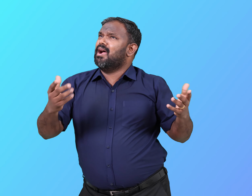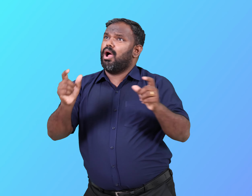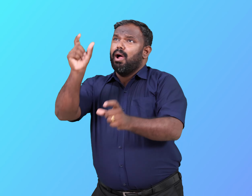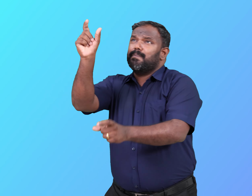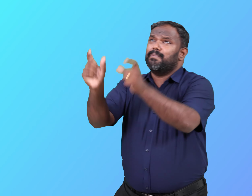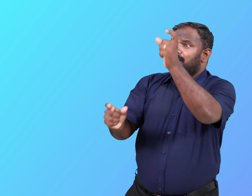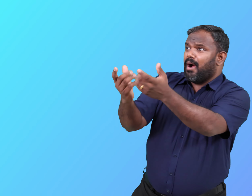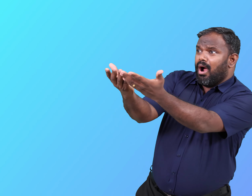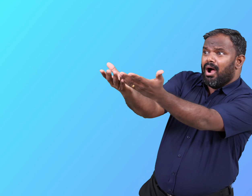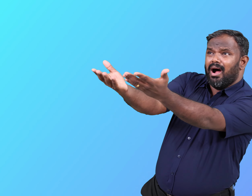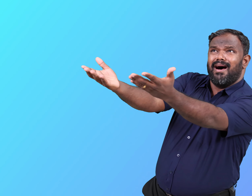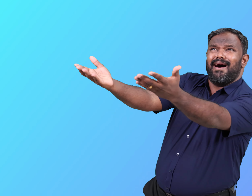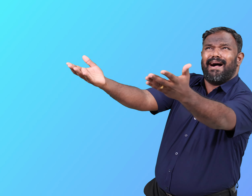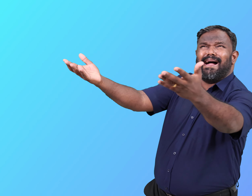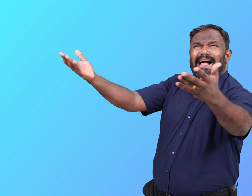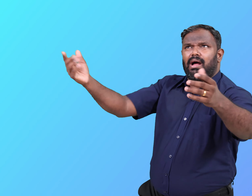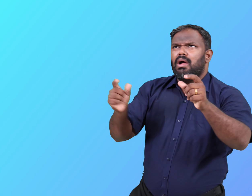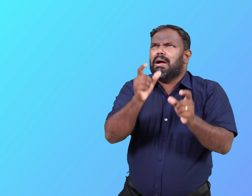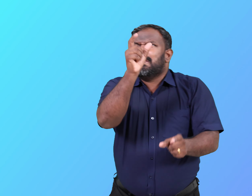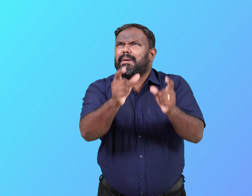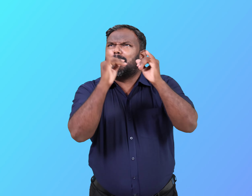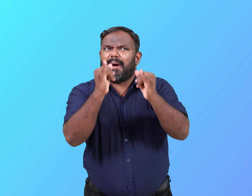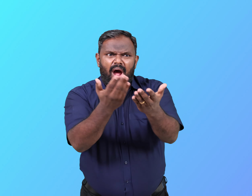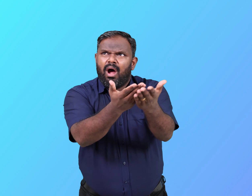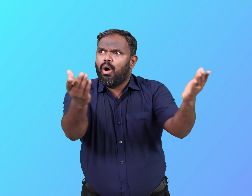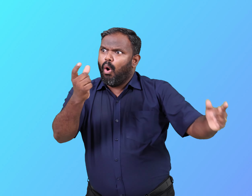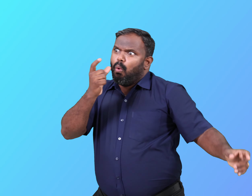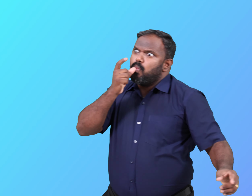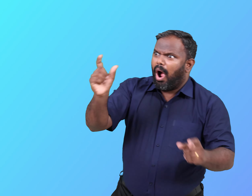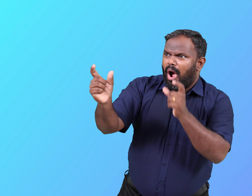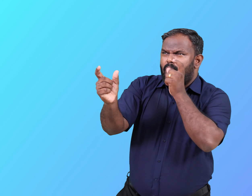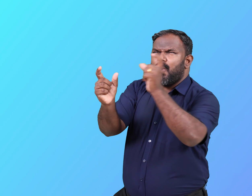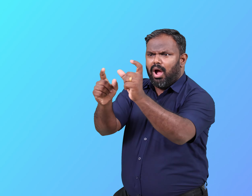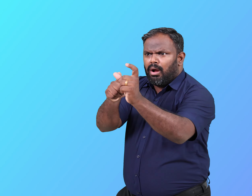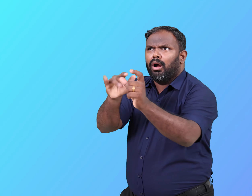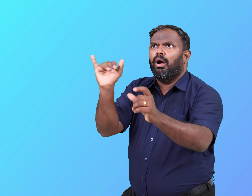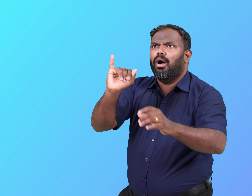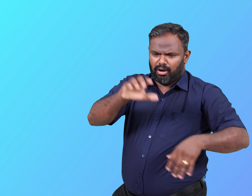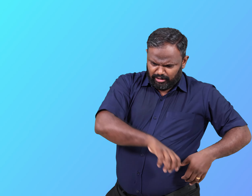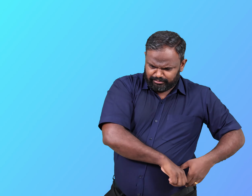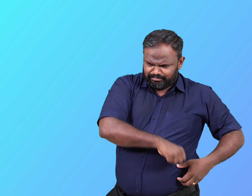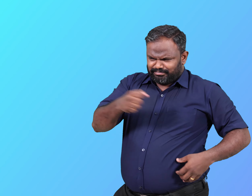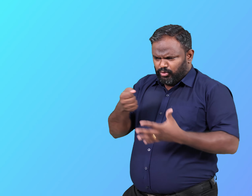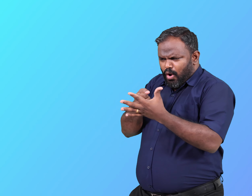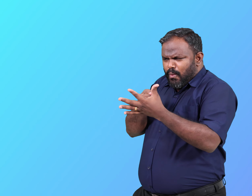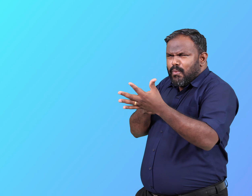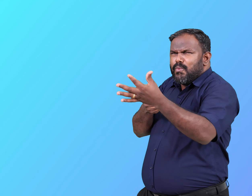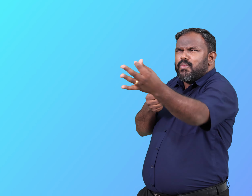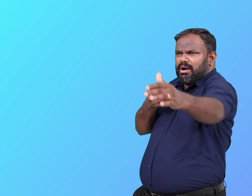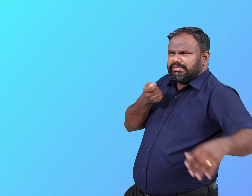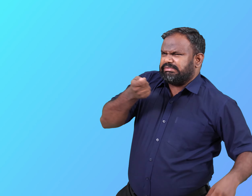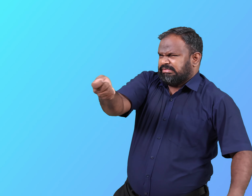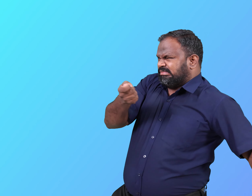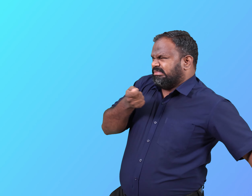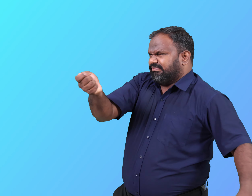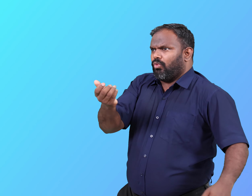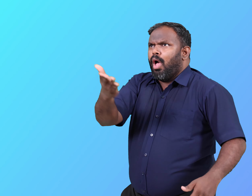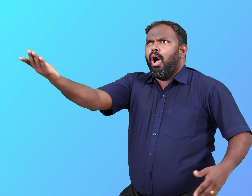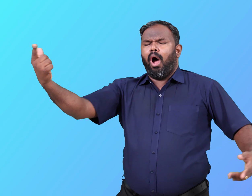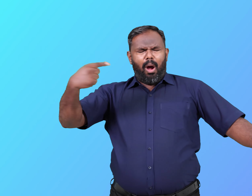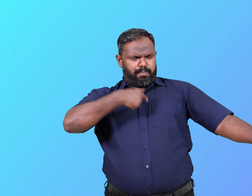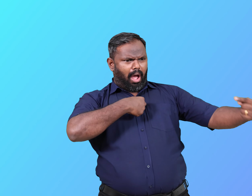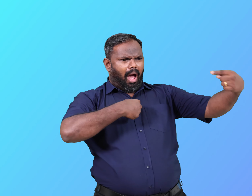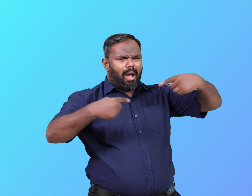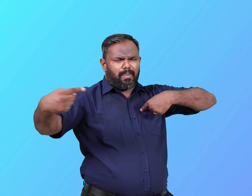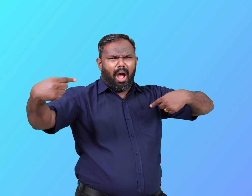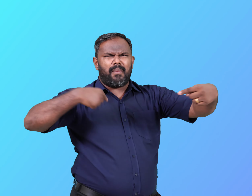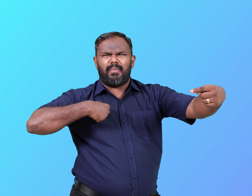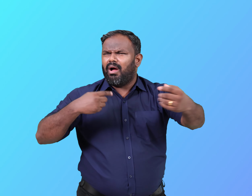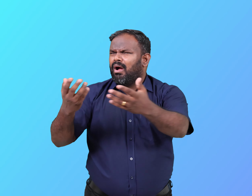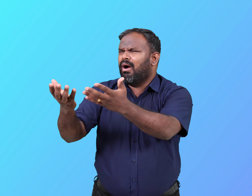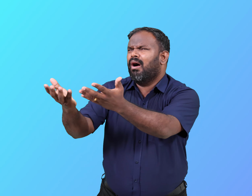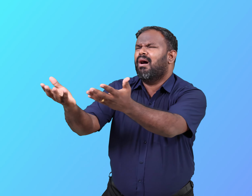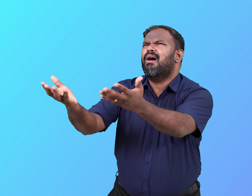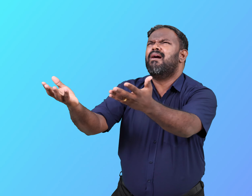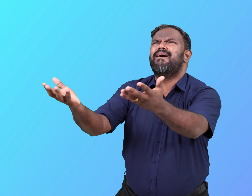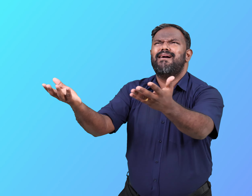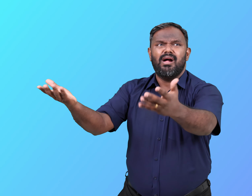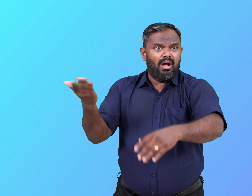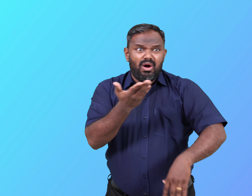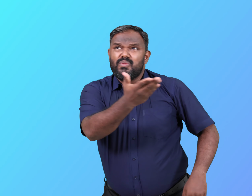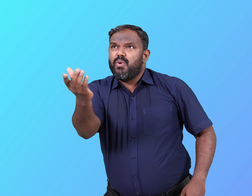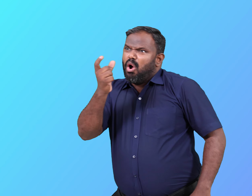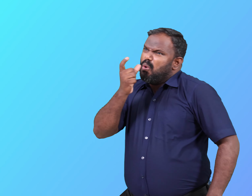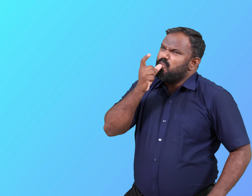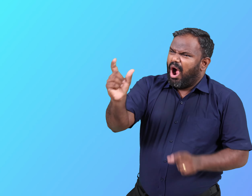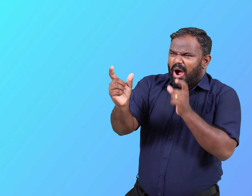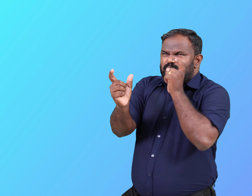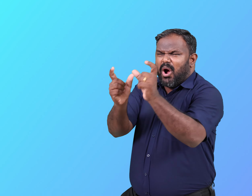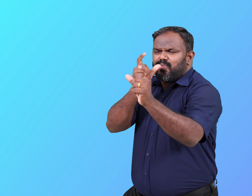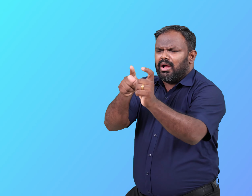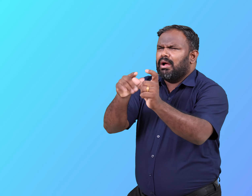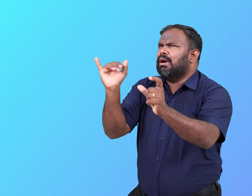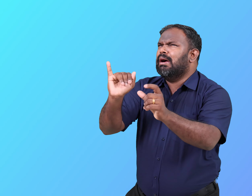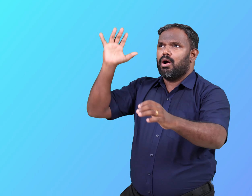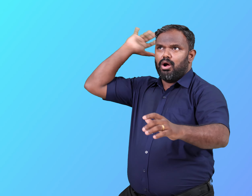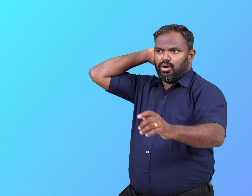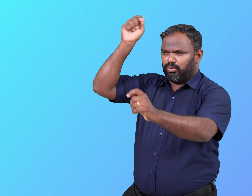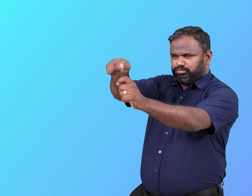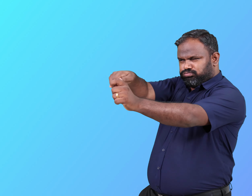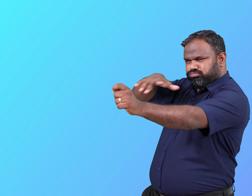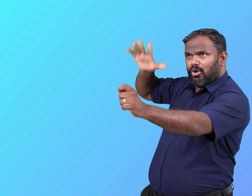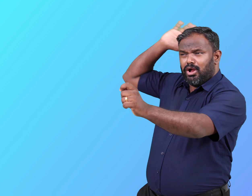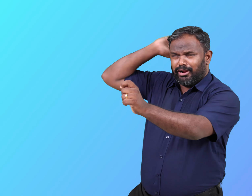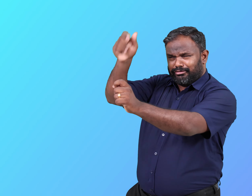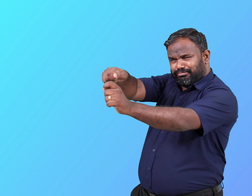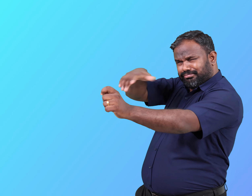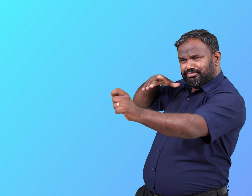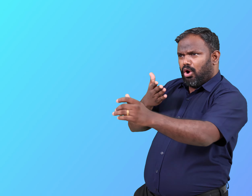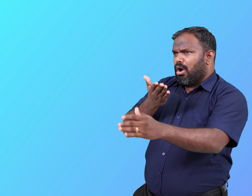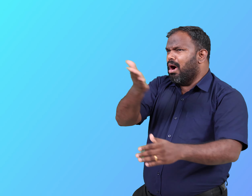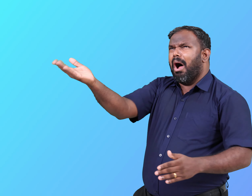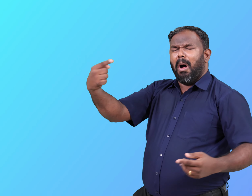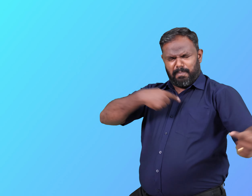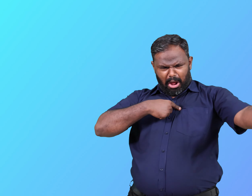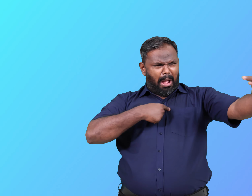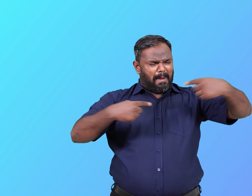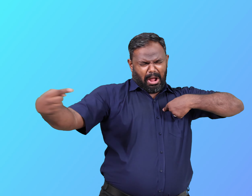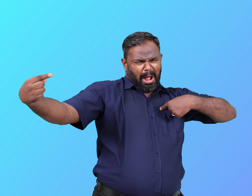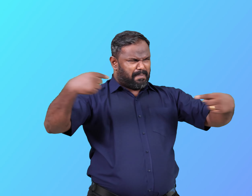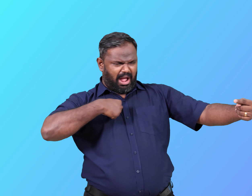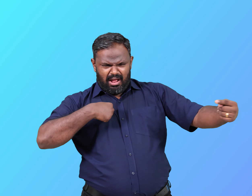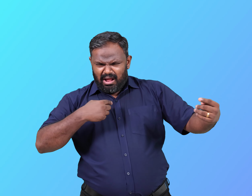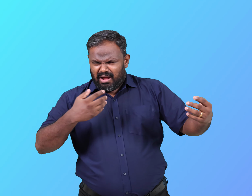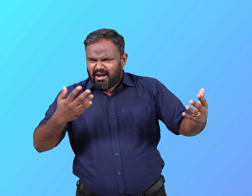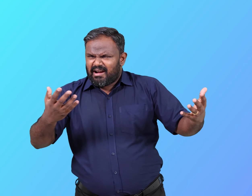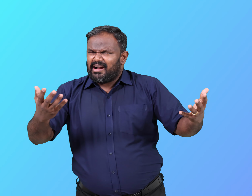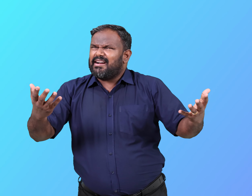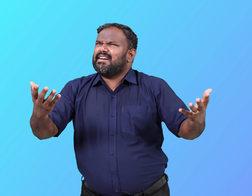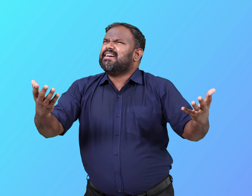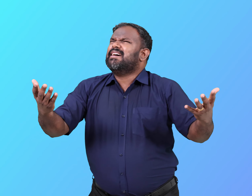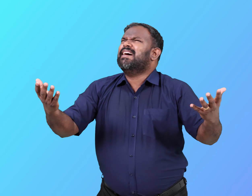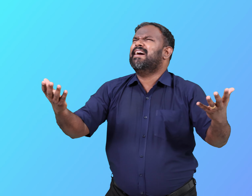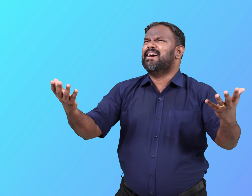They sharpen their tongues to use like swords and aim their poisonous words like arrows.